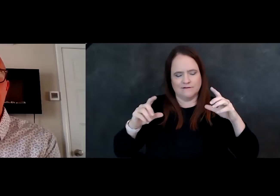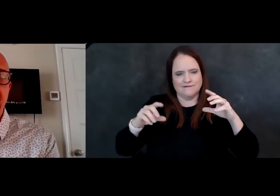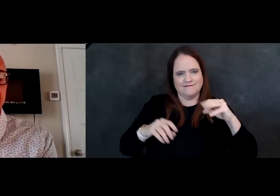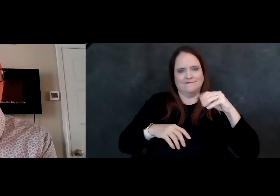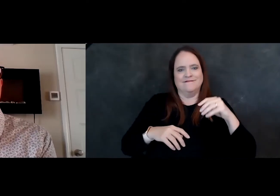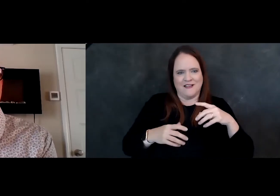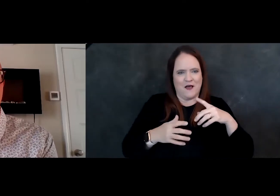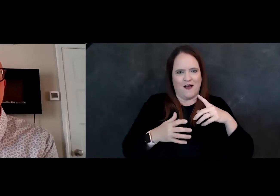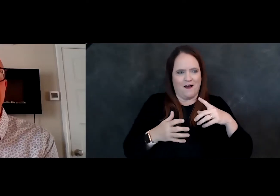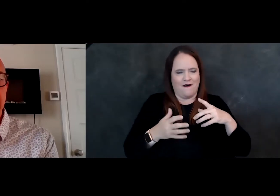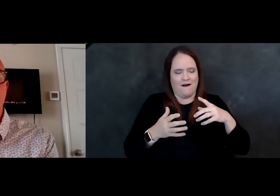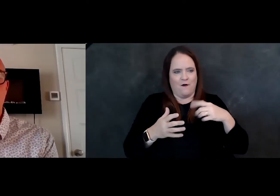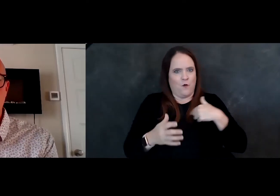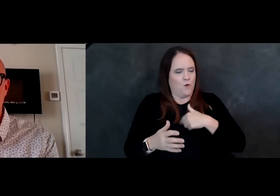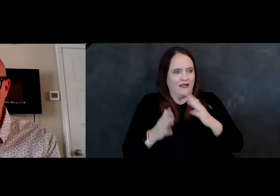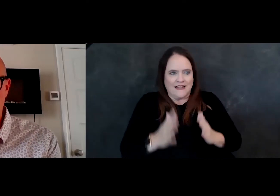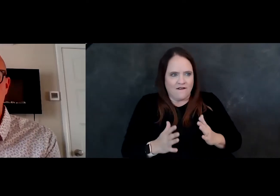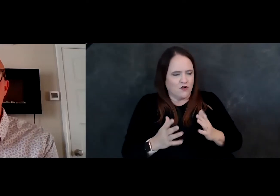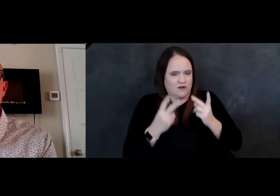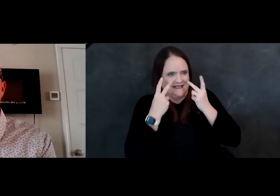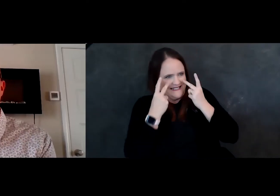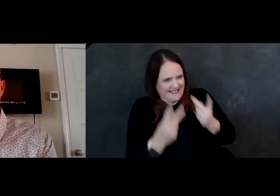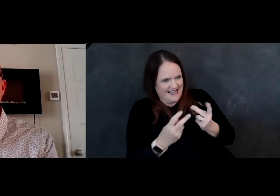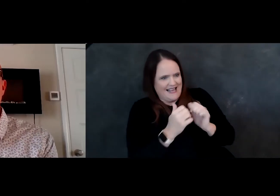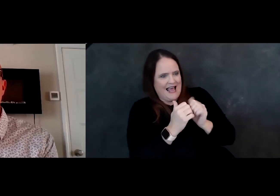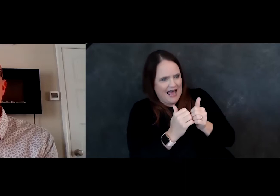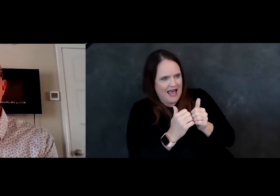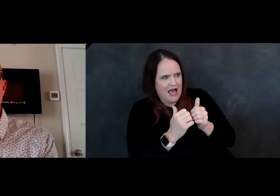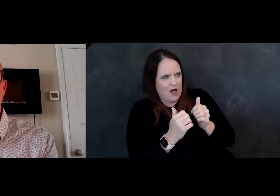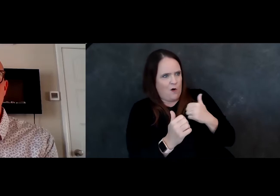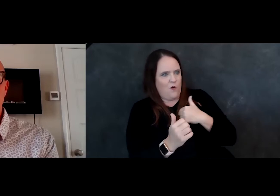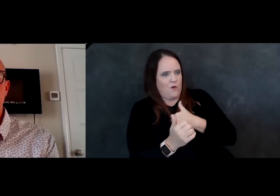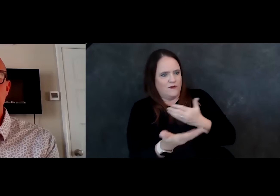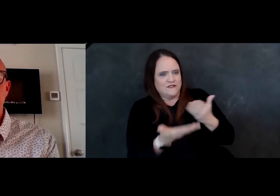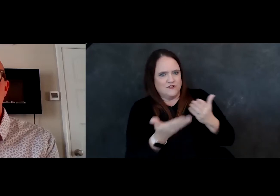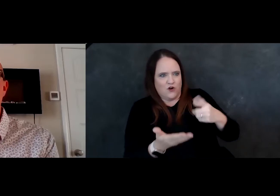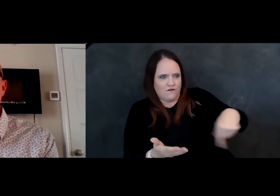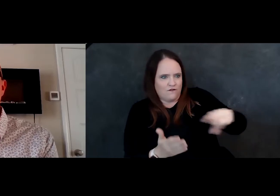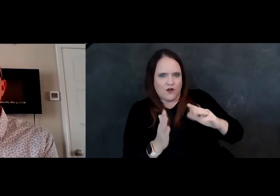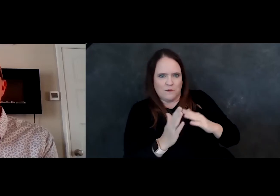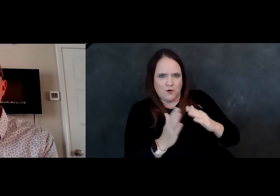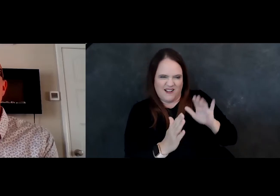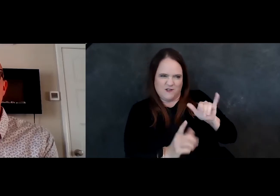had access before to see how we were serving our communities.